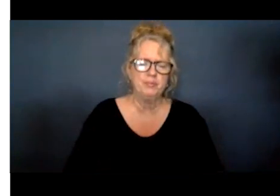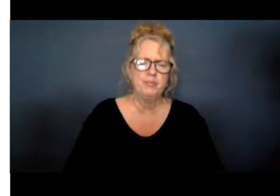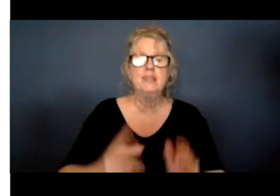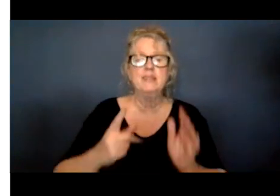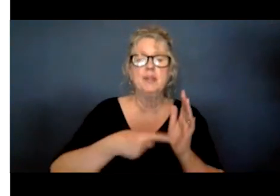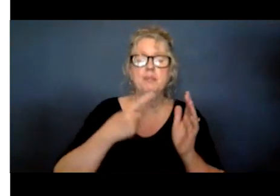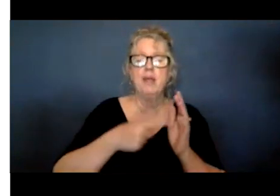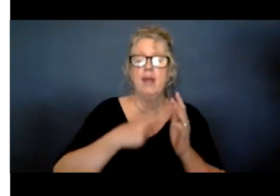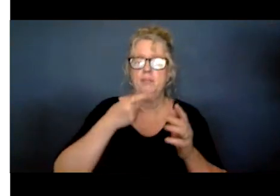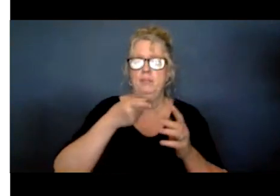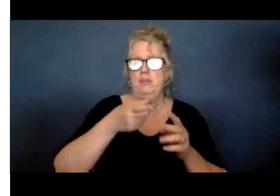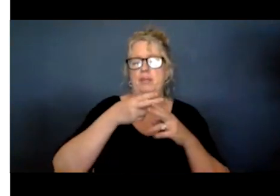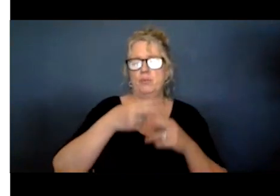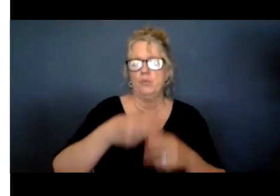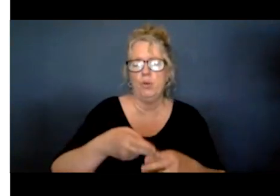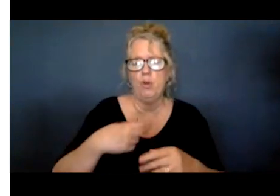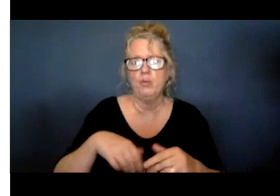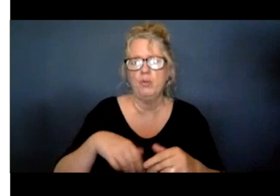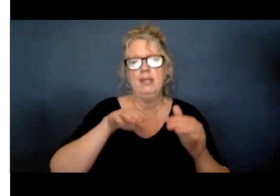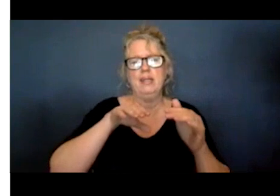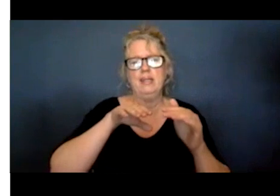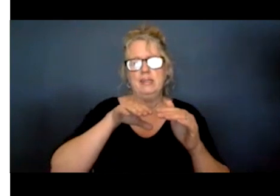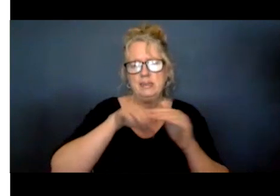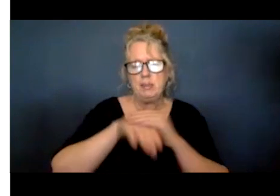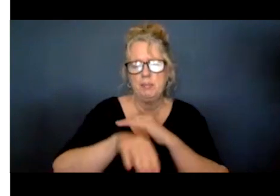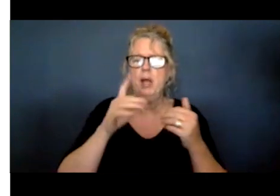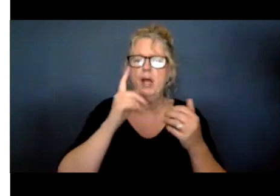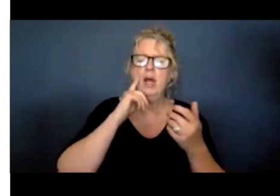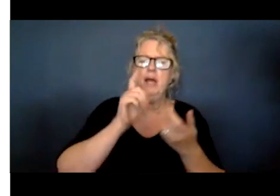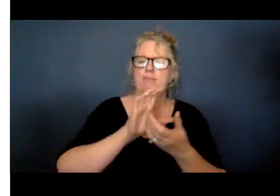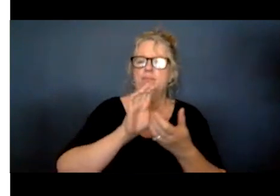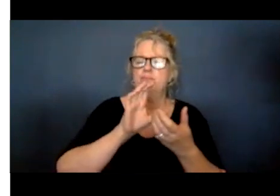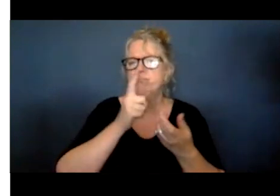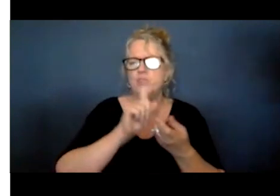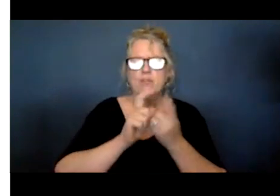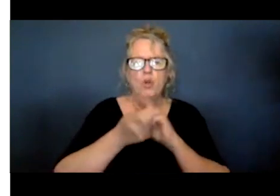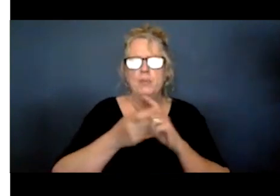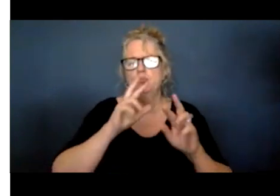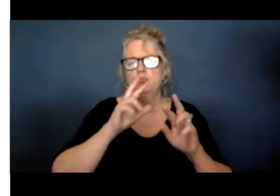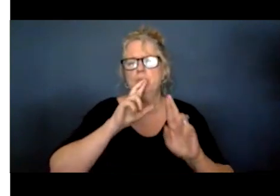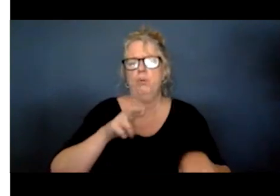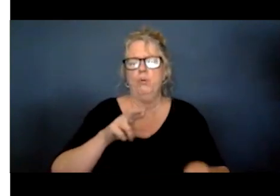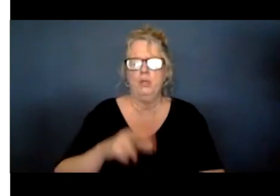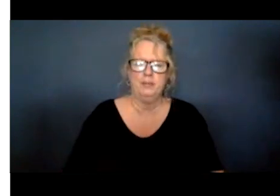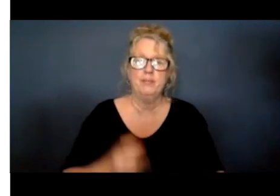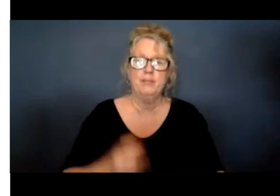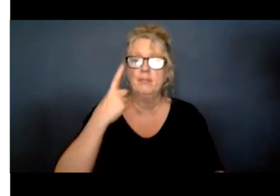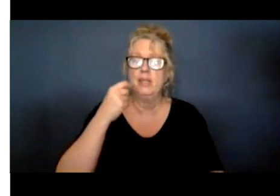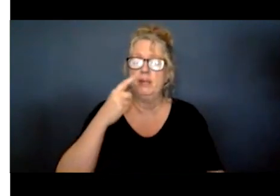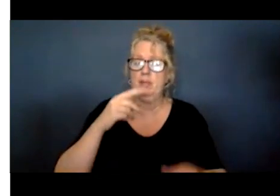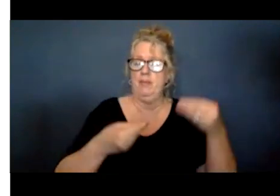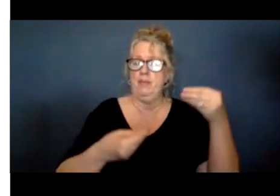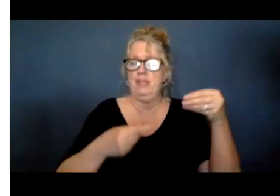referred to as an Accessibility Conformance Report. This document outlines any known